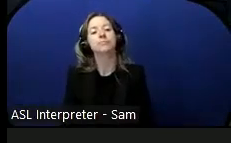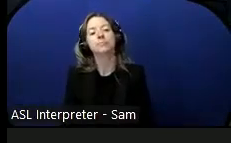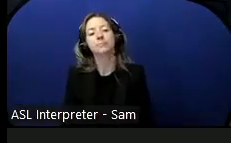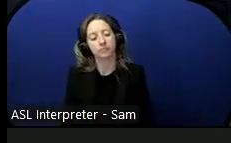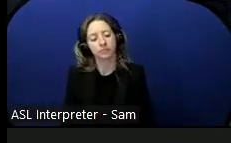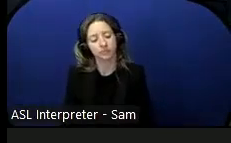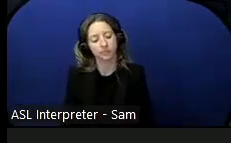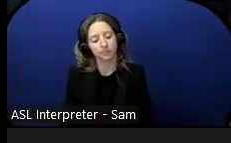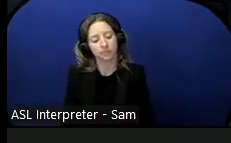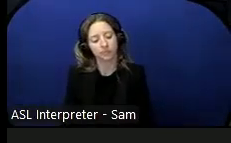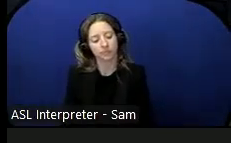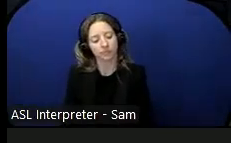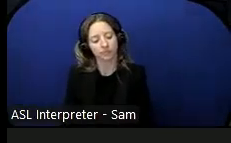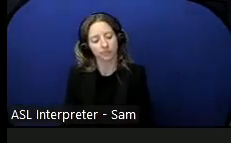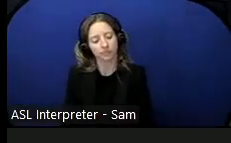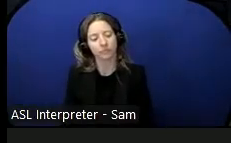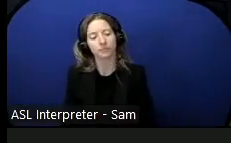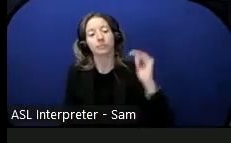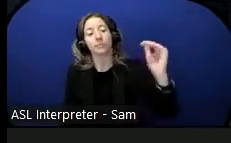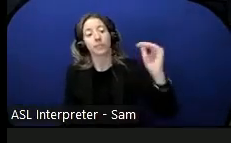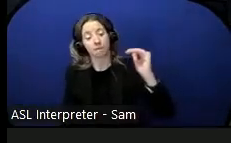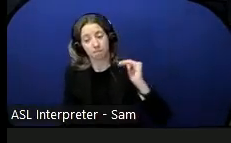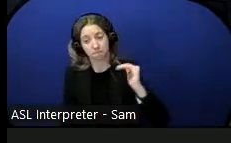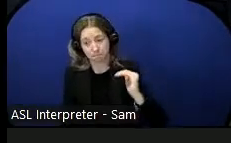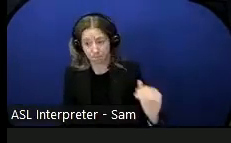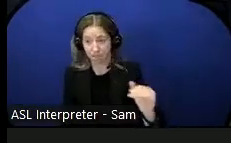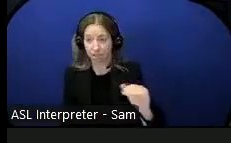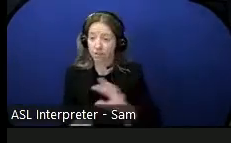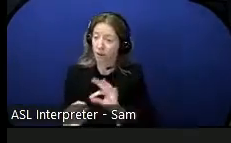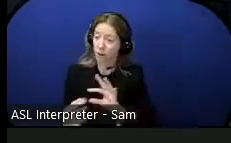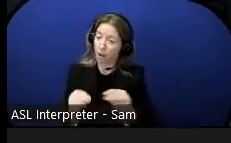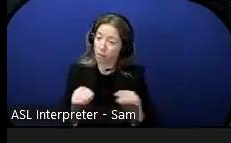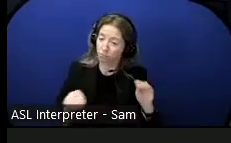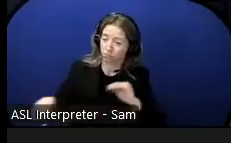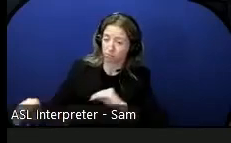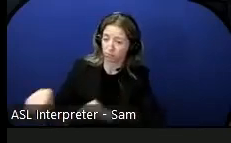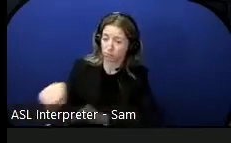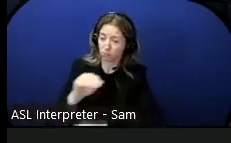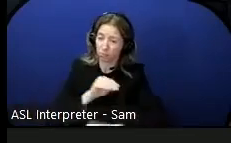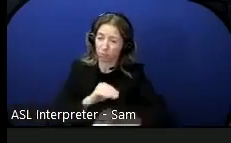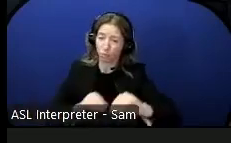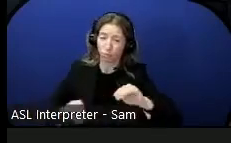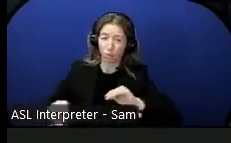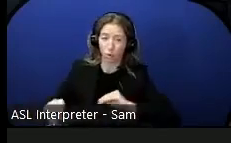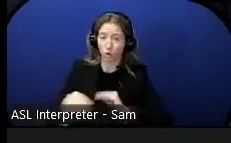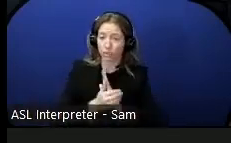People with limited fine motor skills might need things like search boxes,